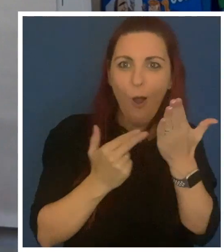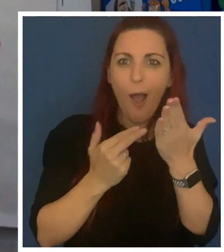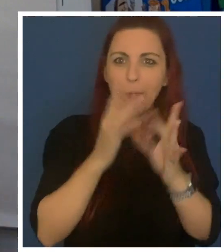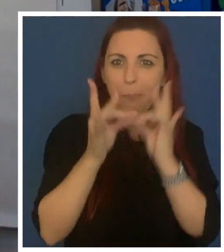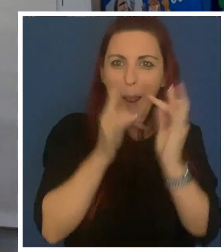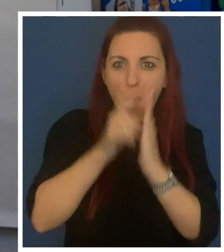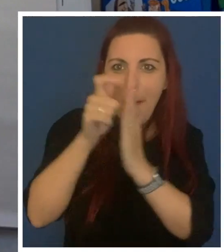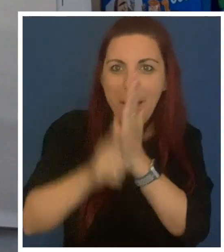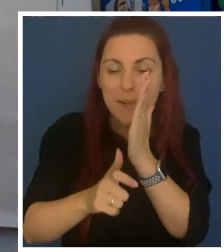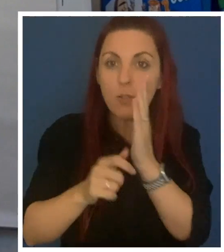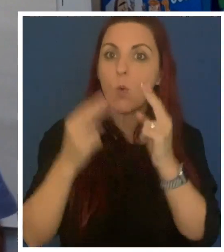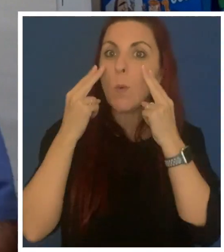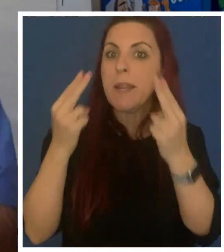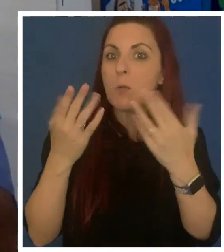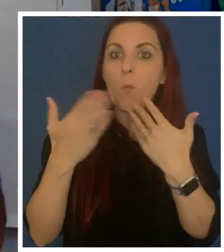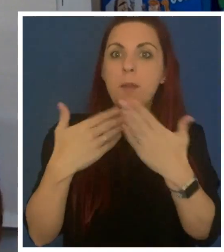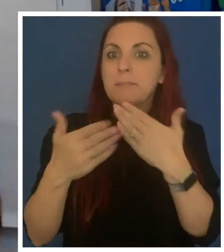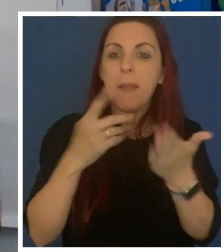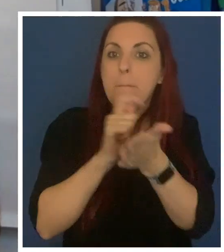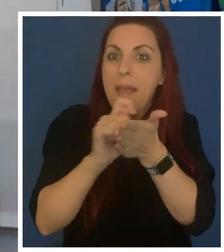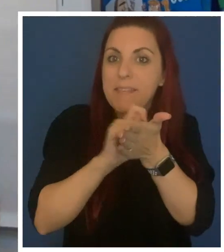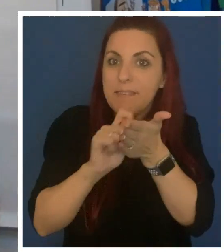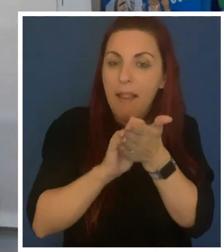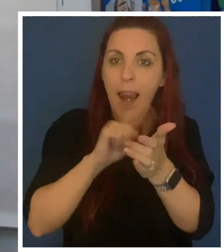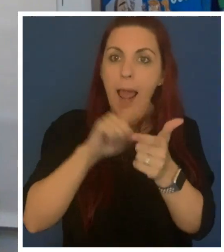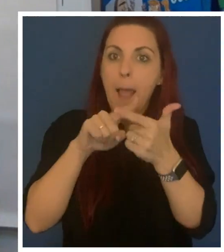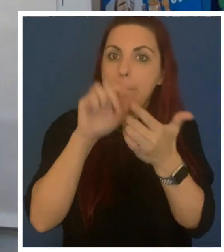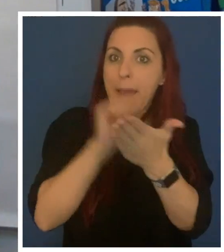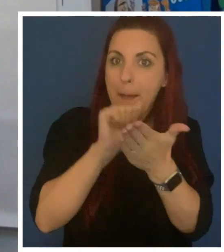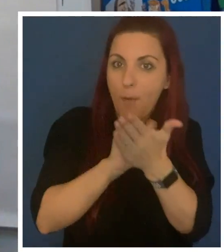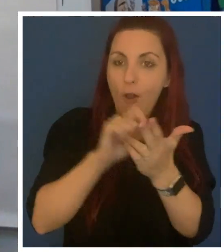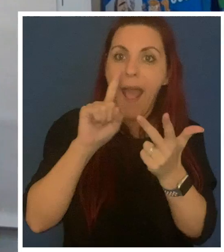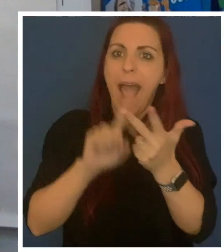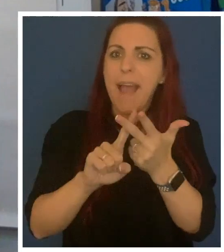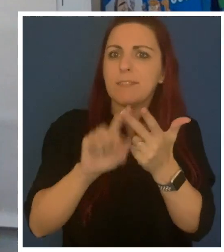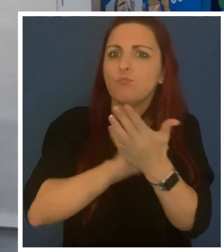Some paper and a printout of this comic strip fun sheet called Sparkie